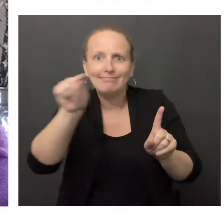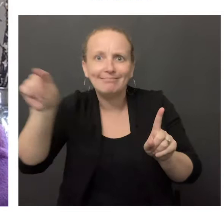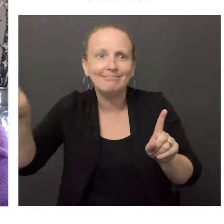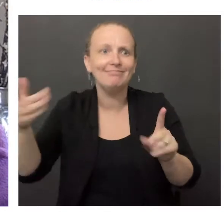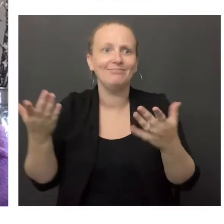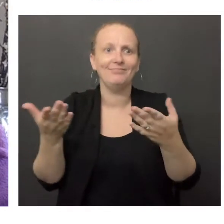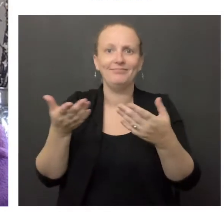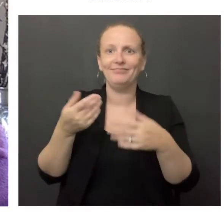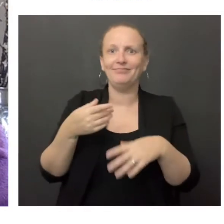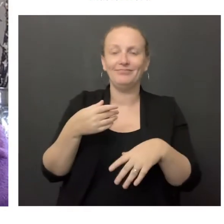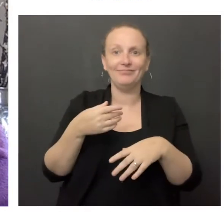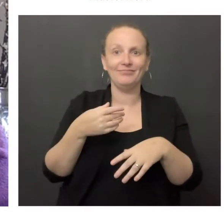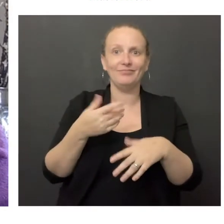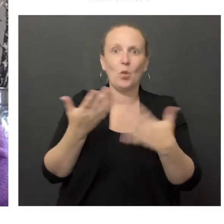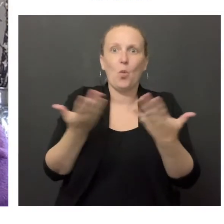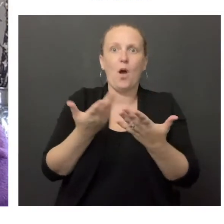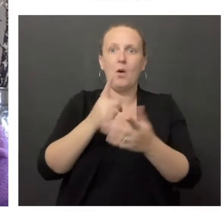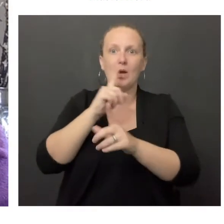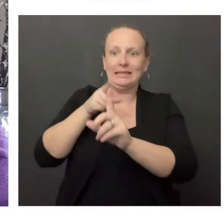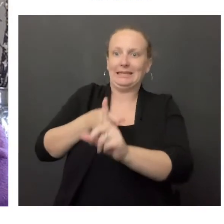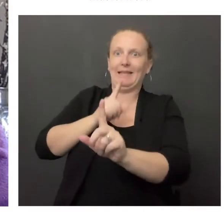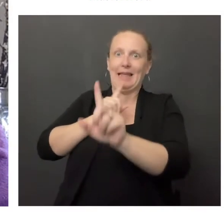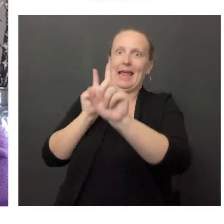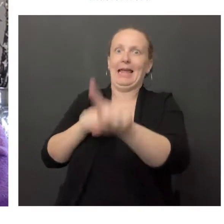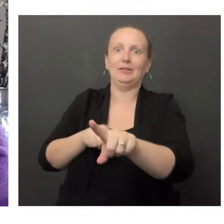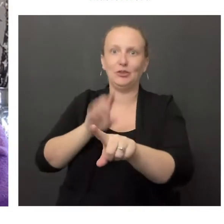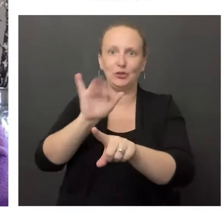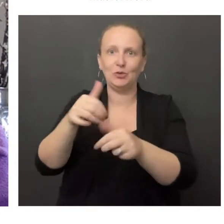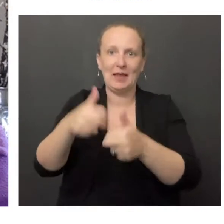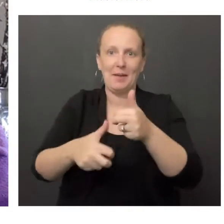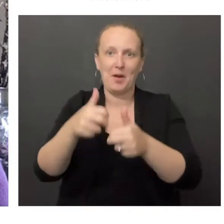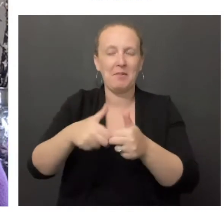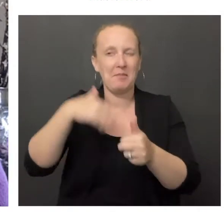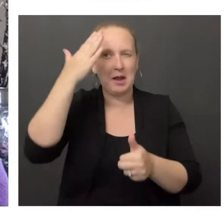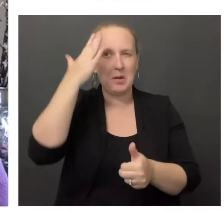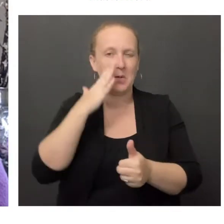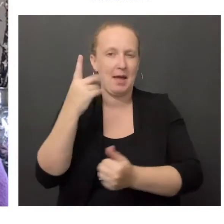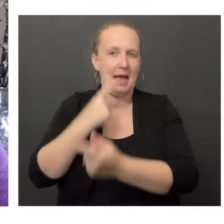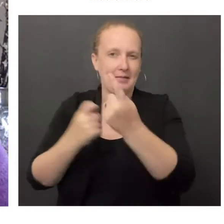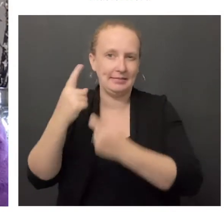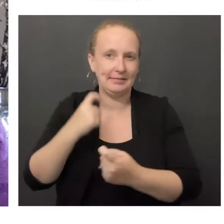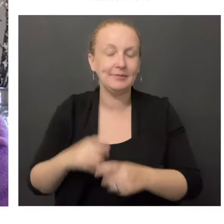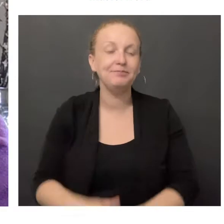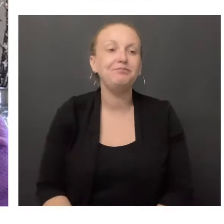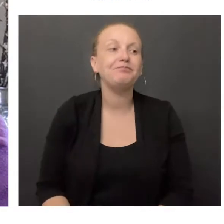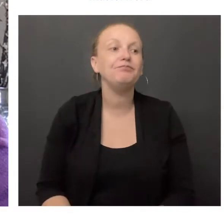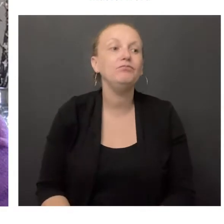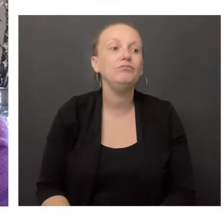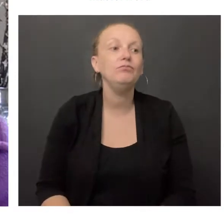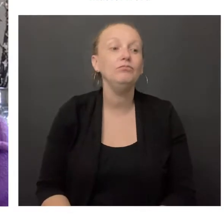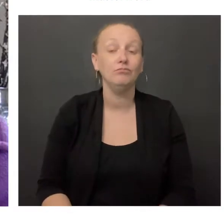outcome, what was the the answer to this problem. Um, but really the first beginning was